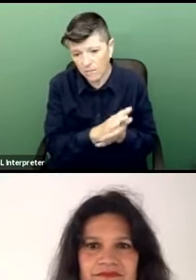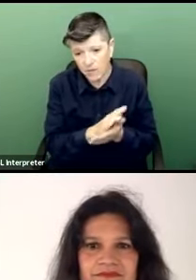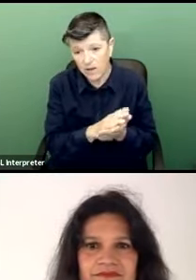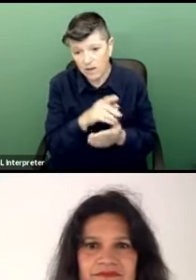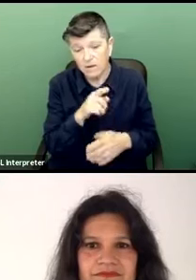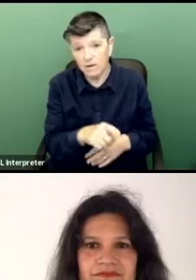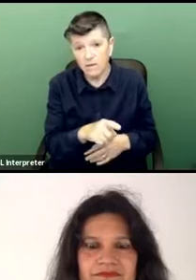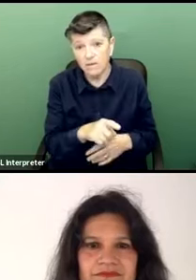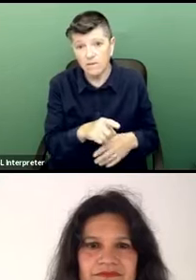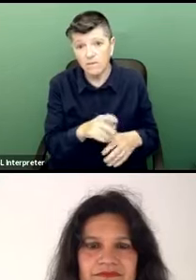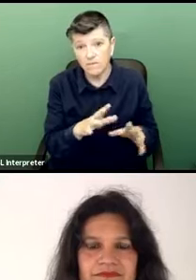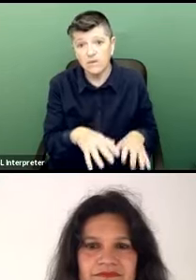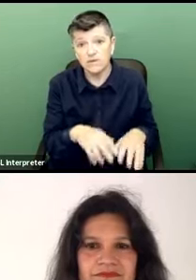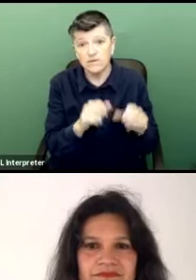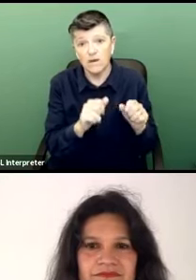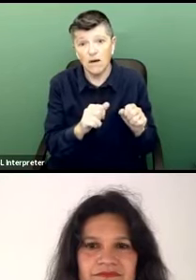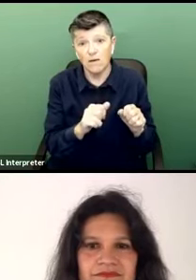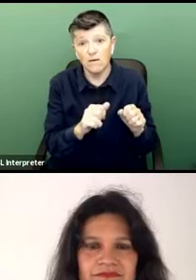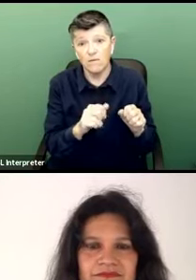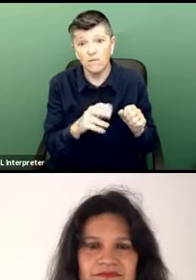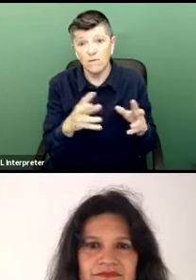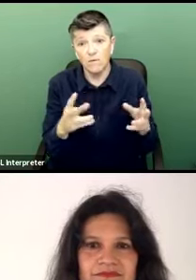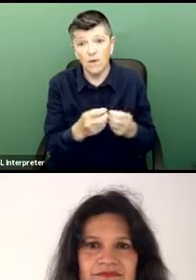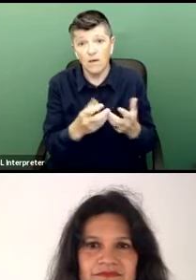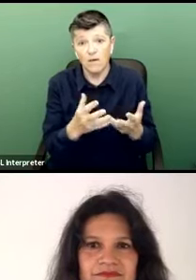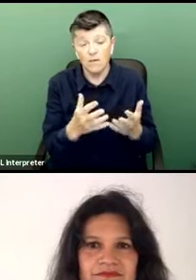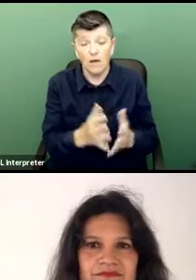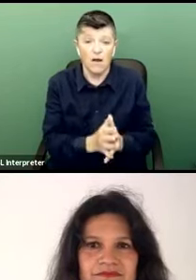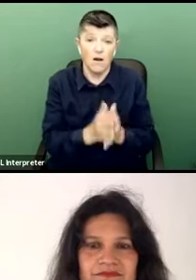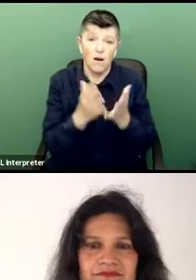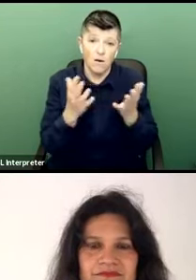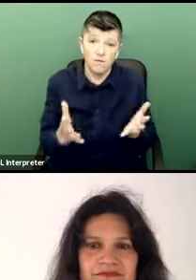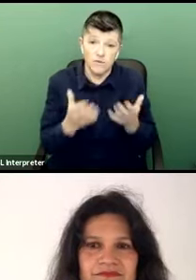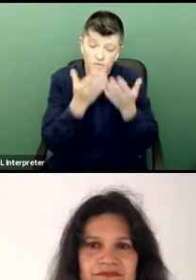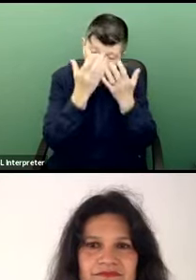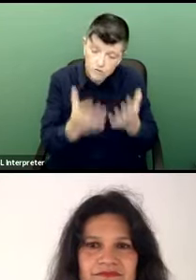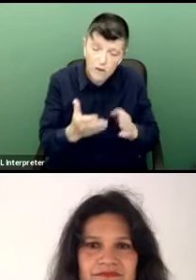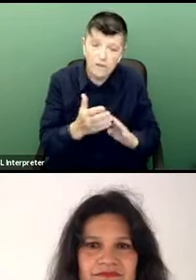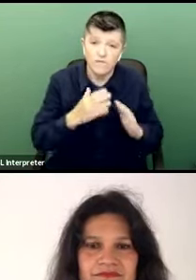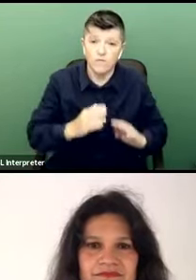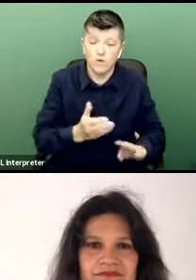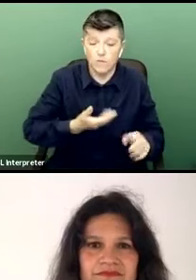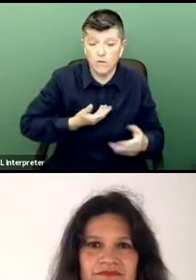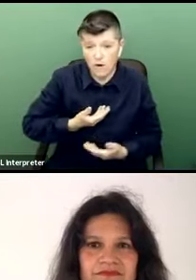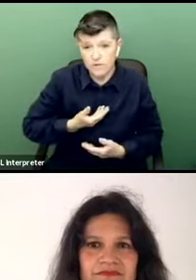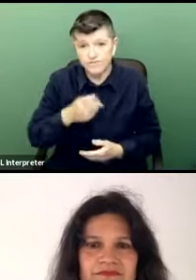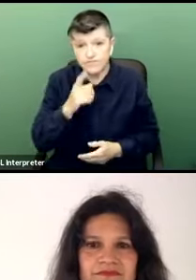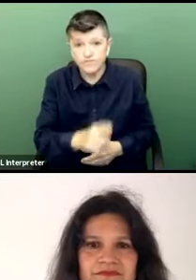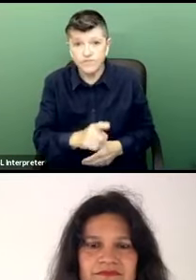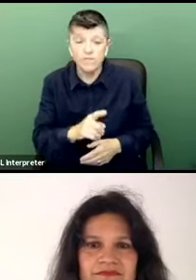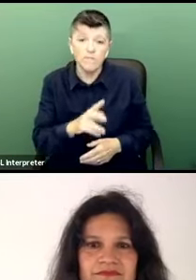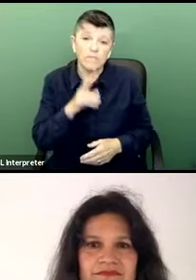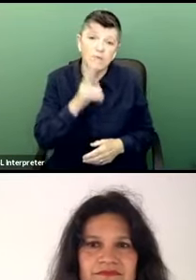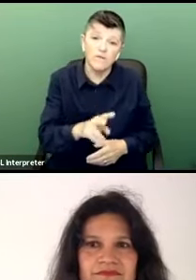Talking about India I have 2 questions on India and China from 2 separate people. Monica a